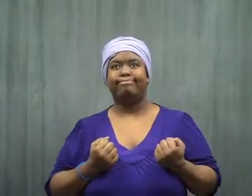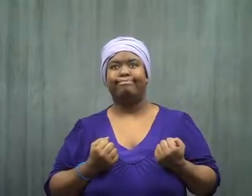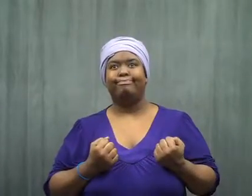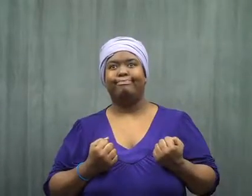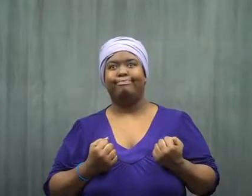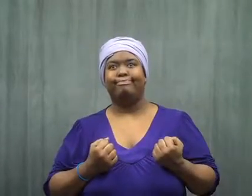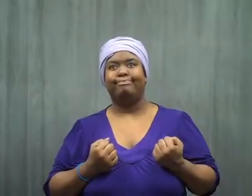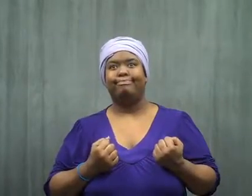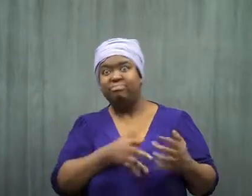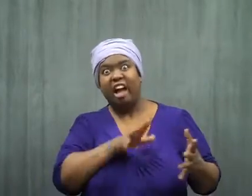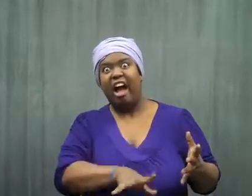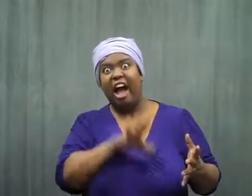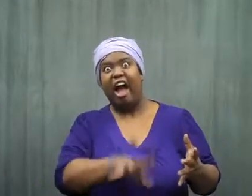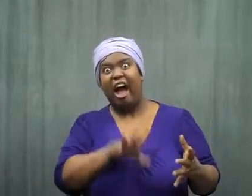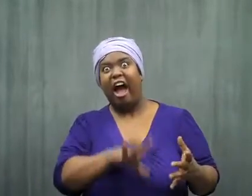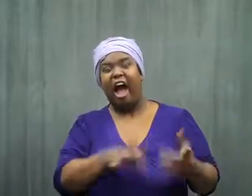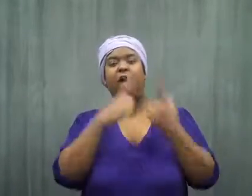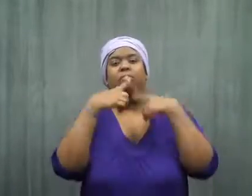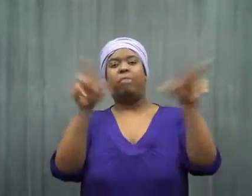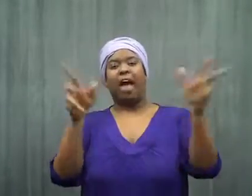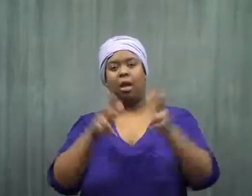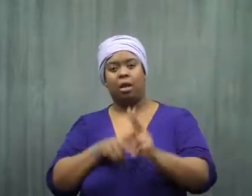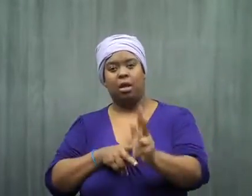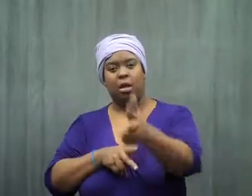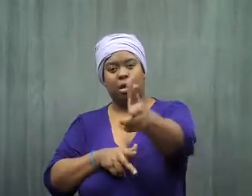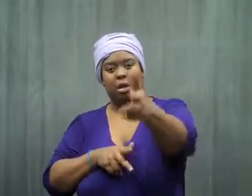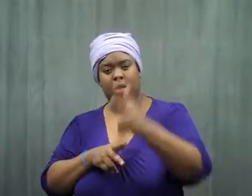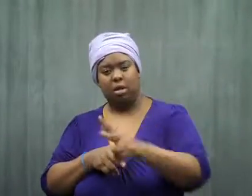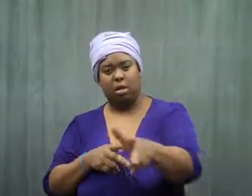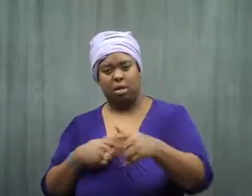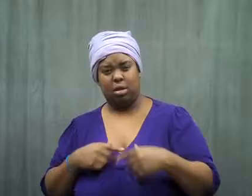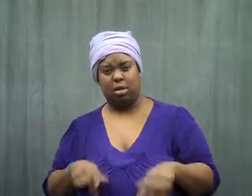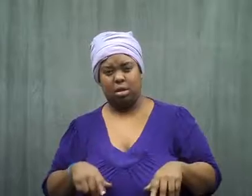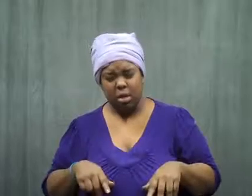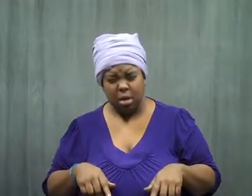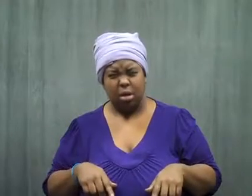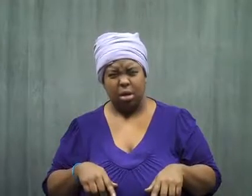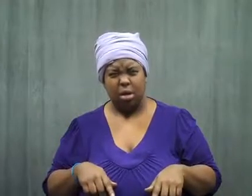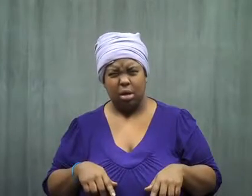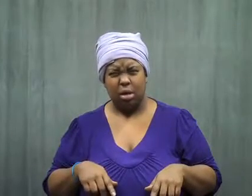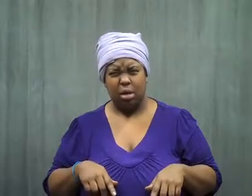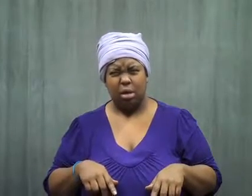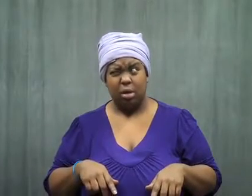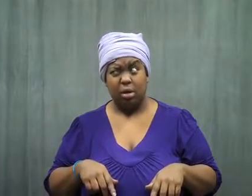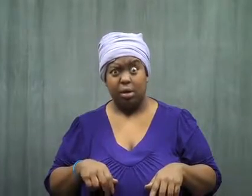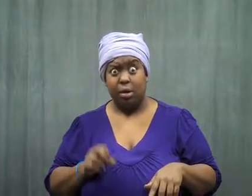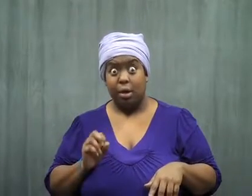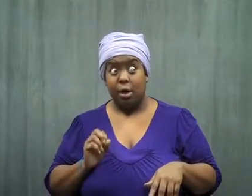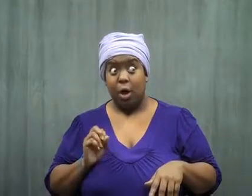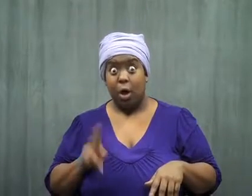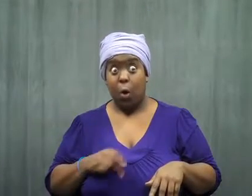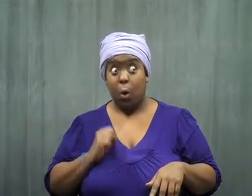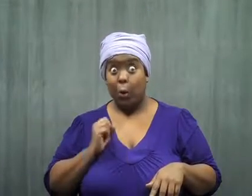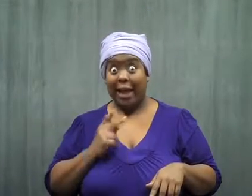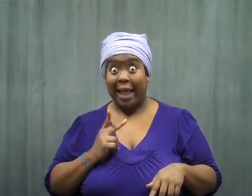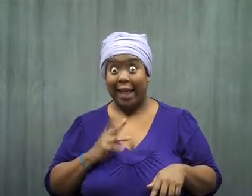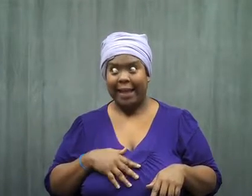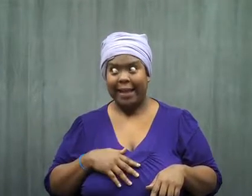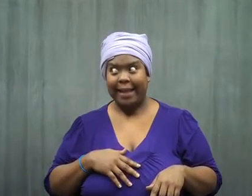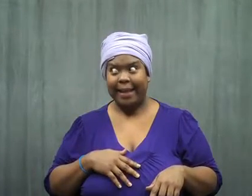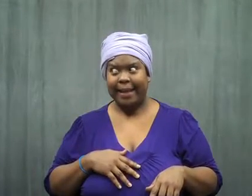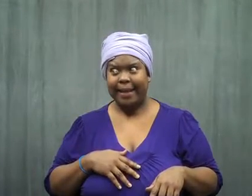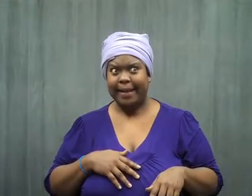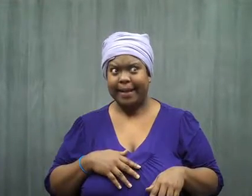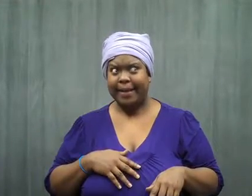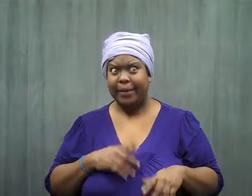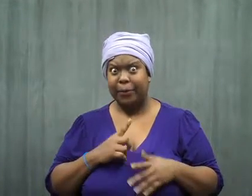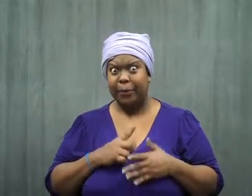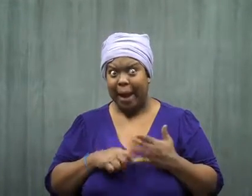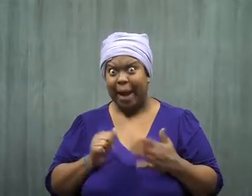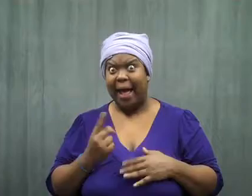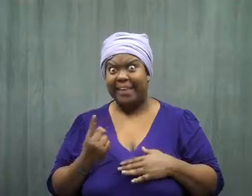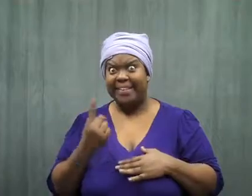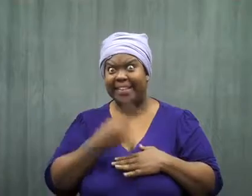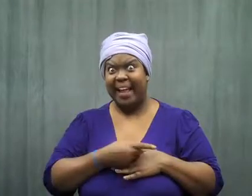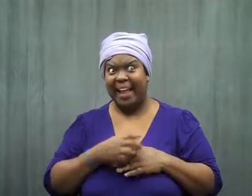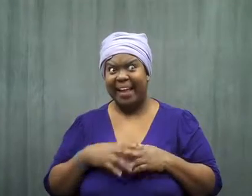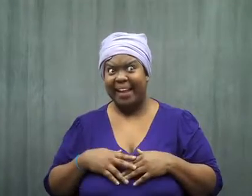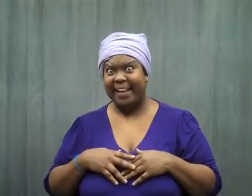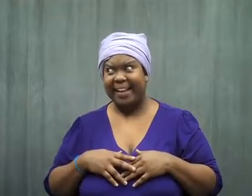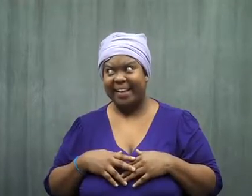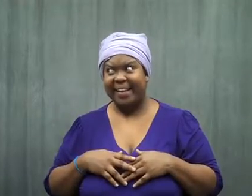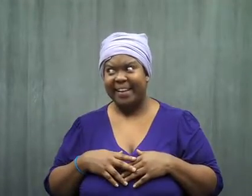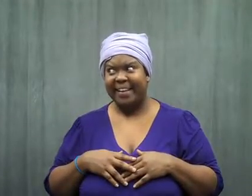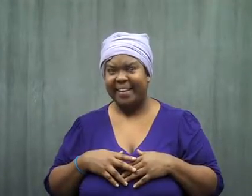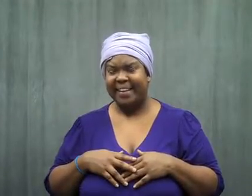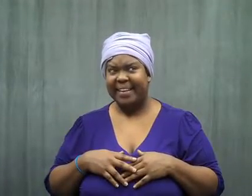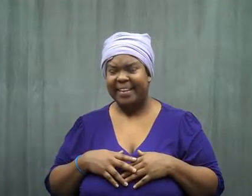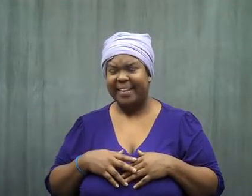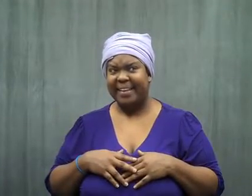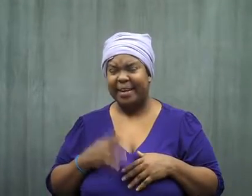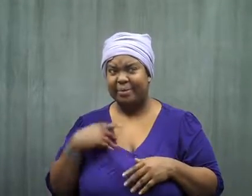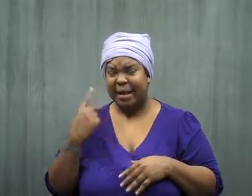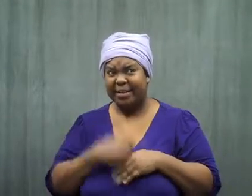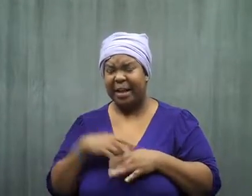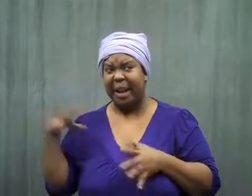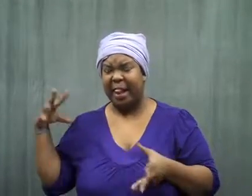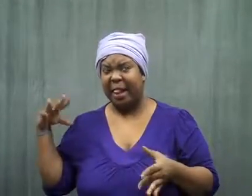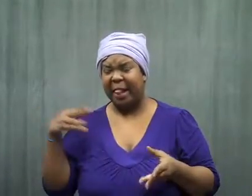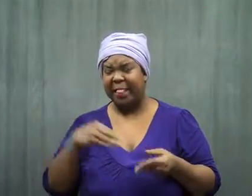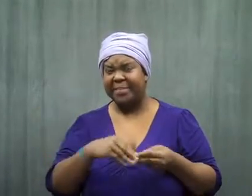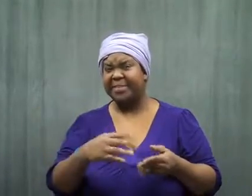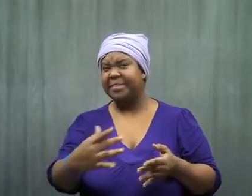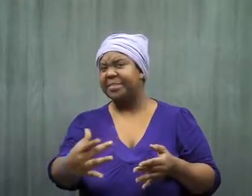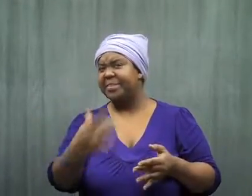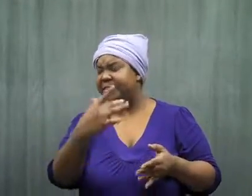The driver honked until it finally moved. Hookay!